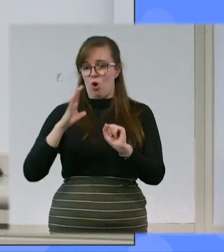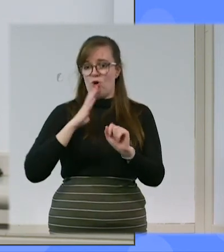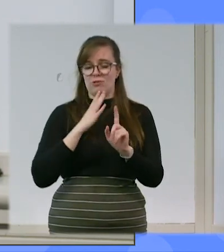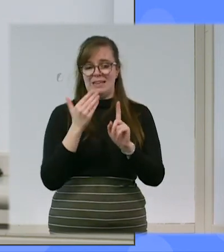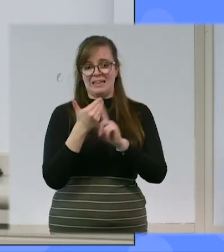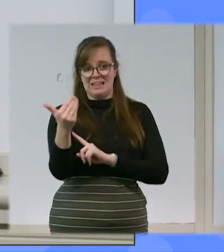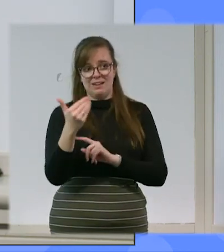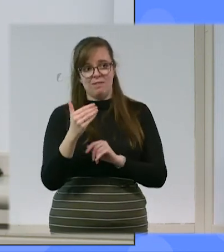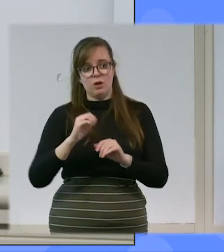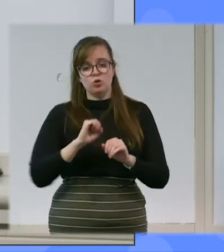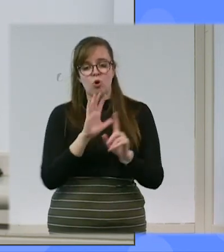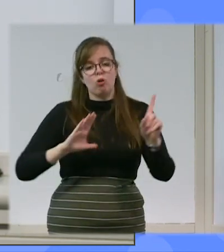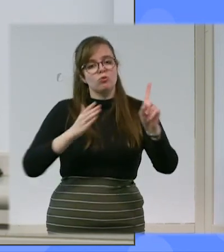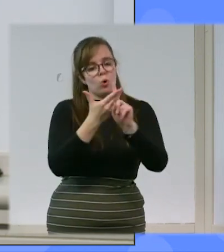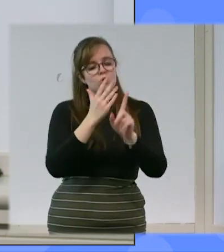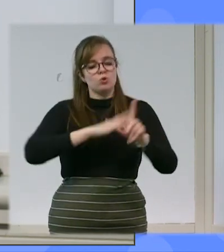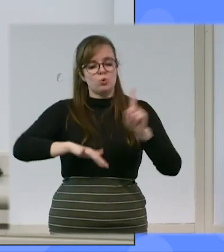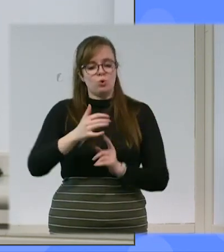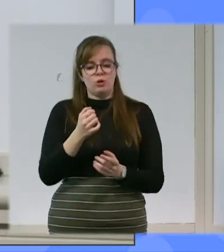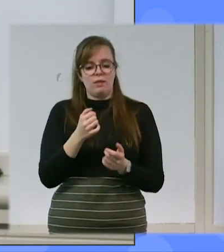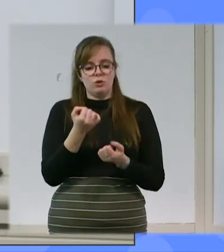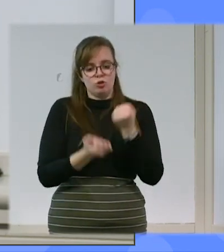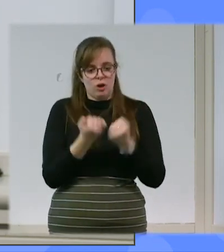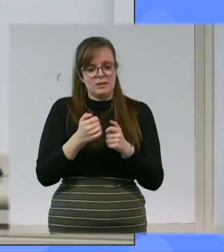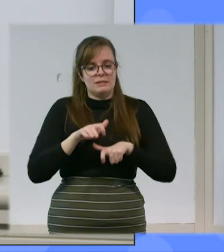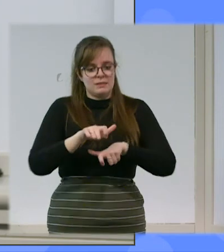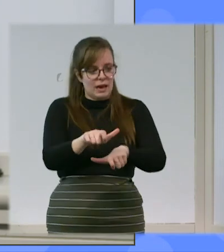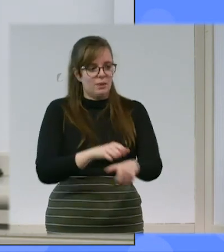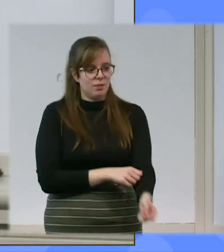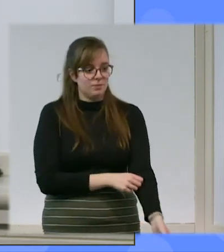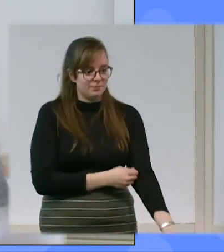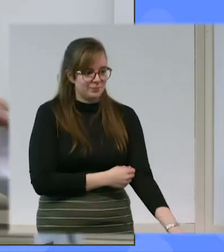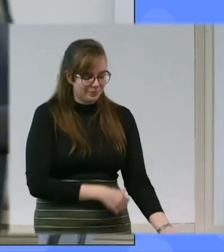Scotland socially just and sustainable thank you so much